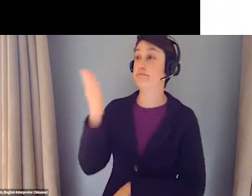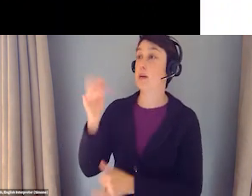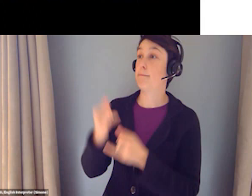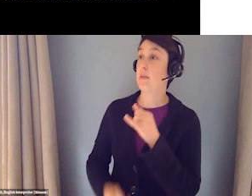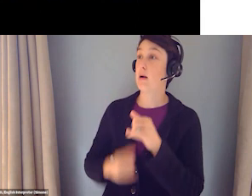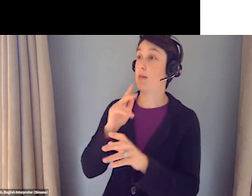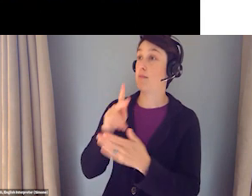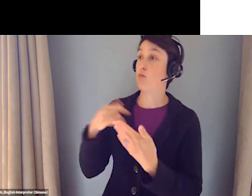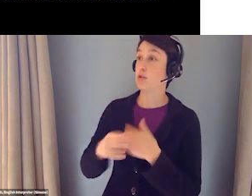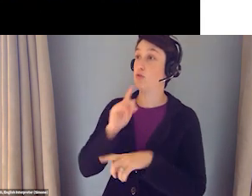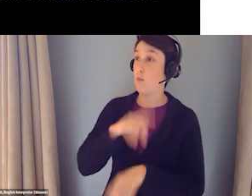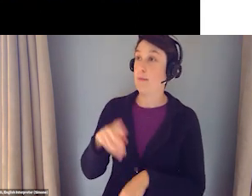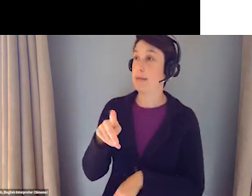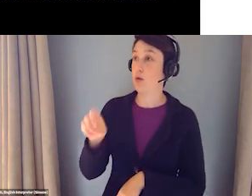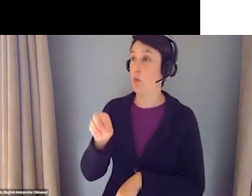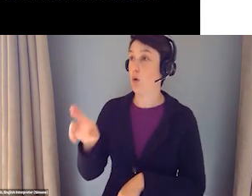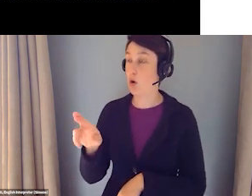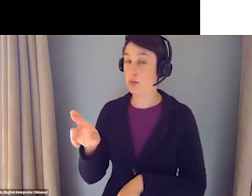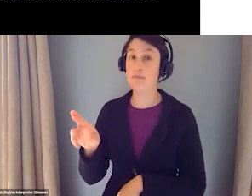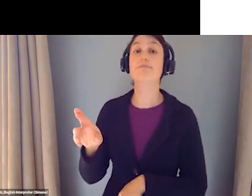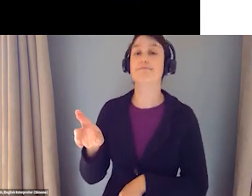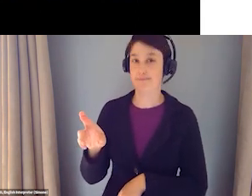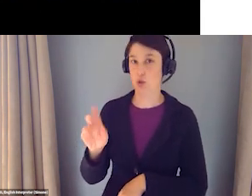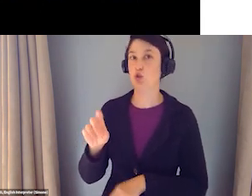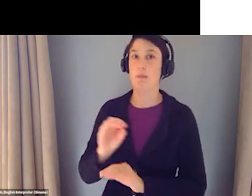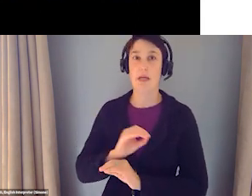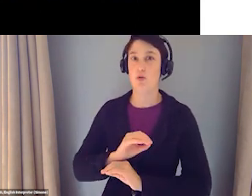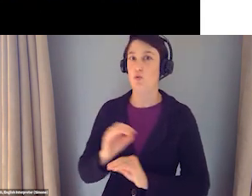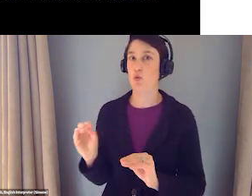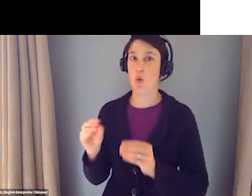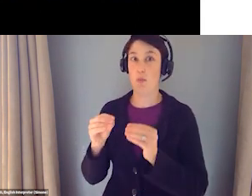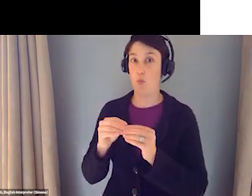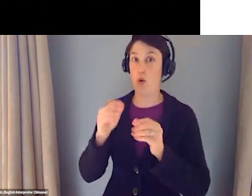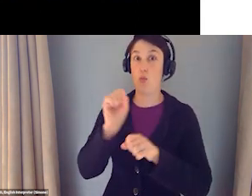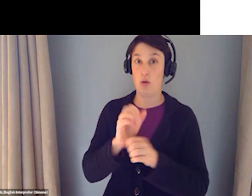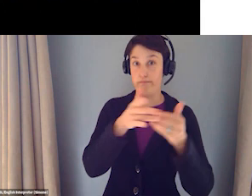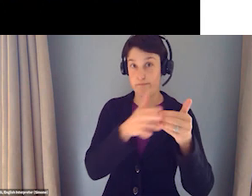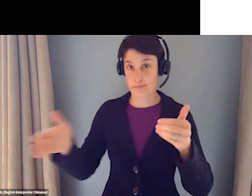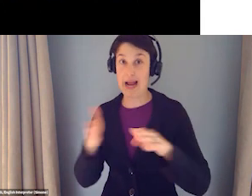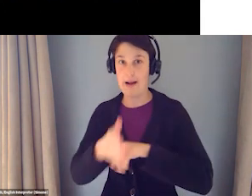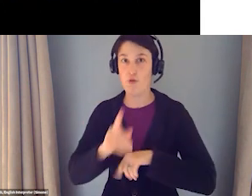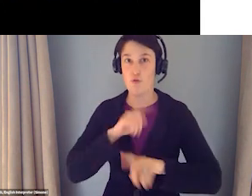there should be no further work taking place after that report is submitted. Let's go ahead to the next slide, please.